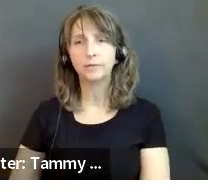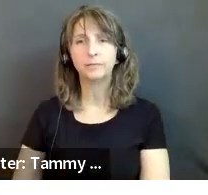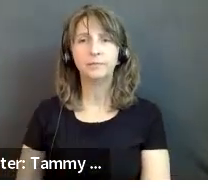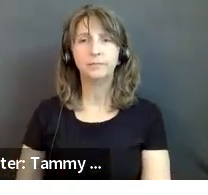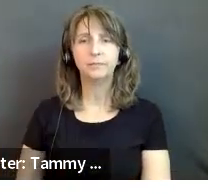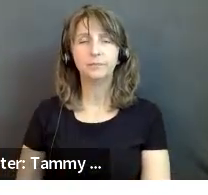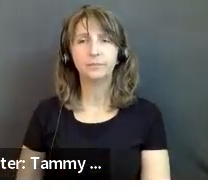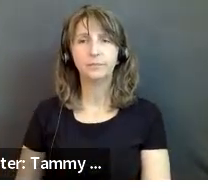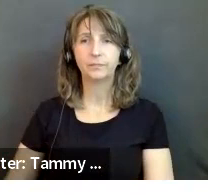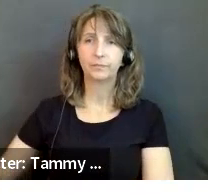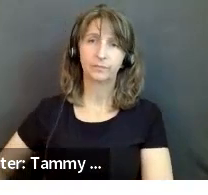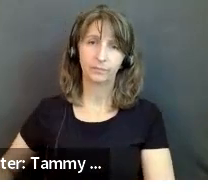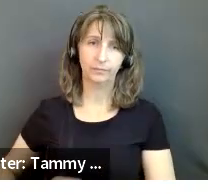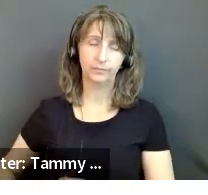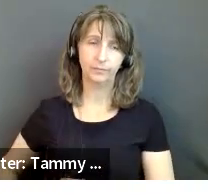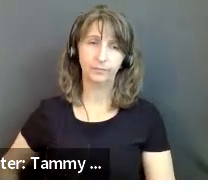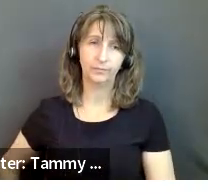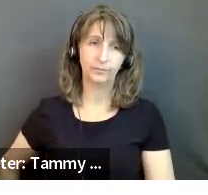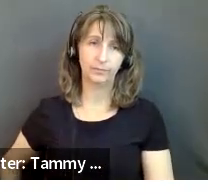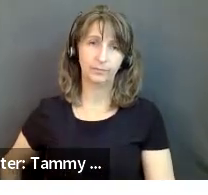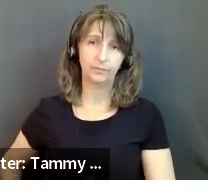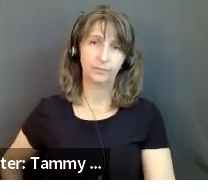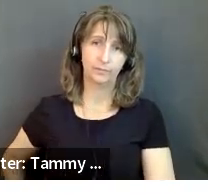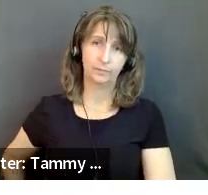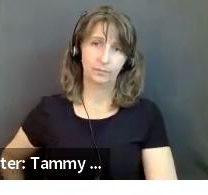Alright.